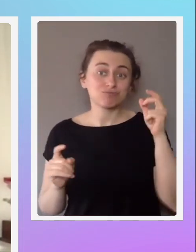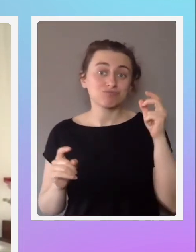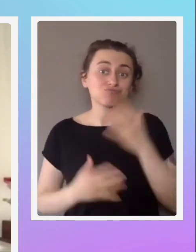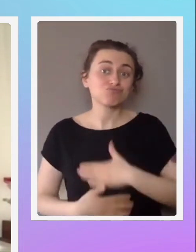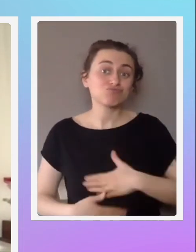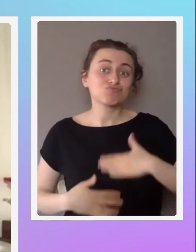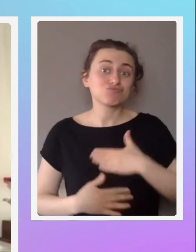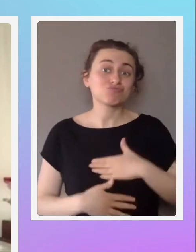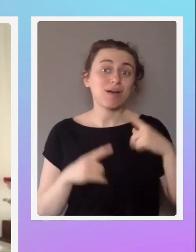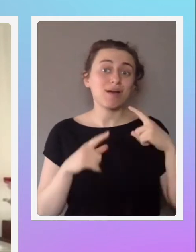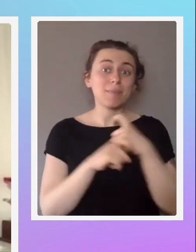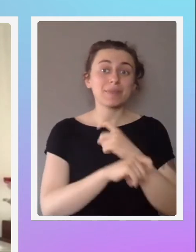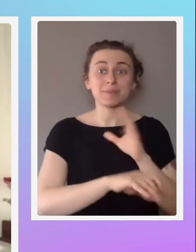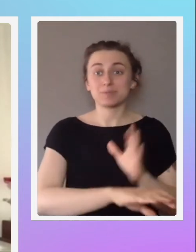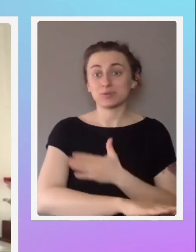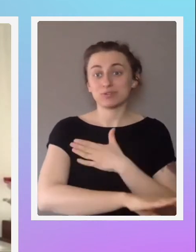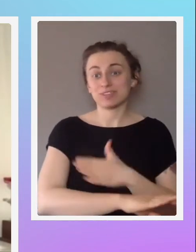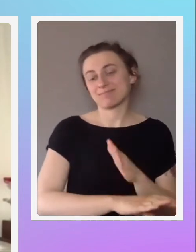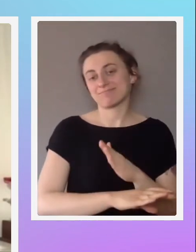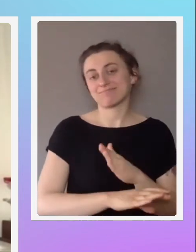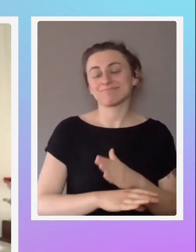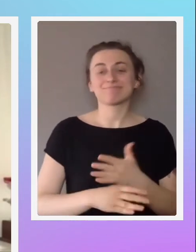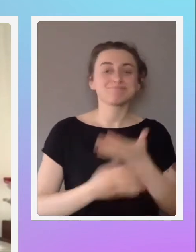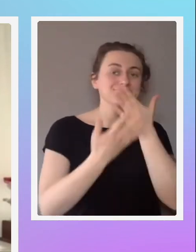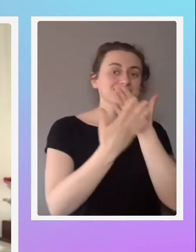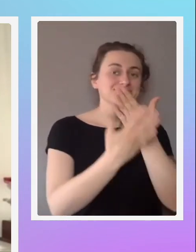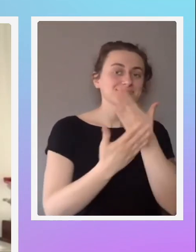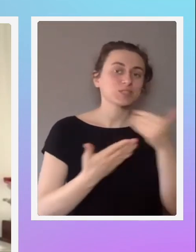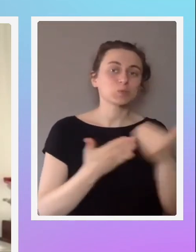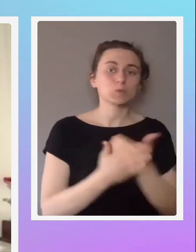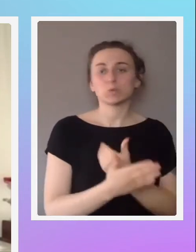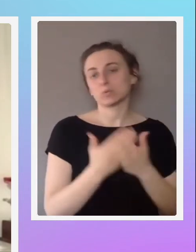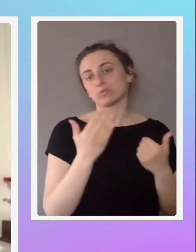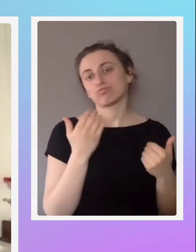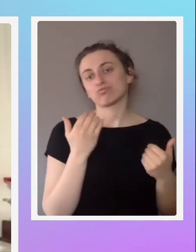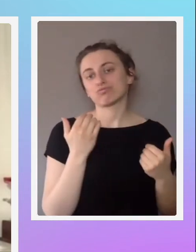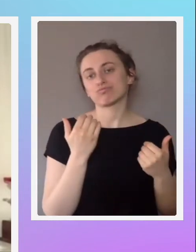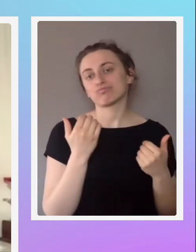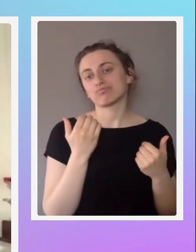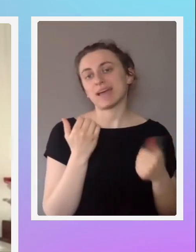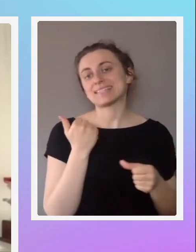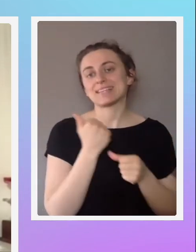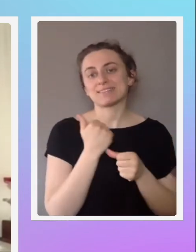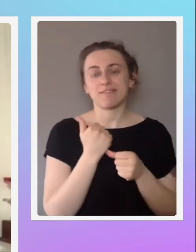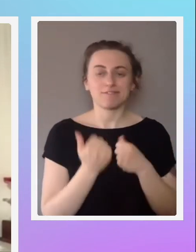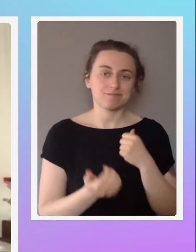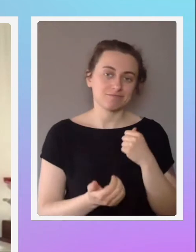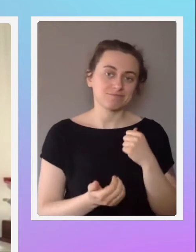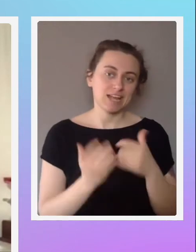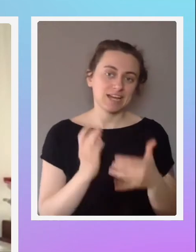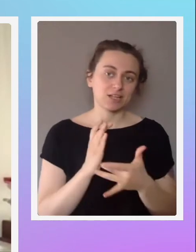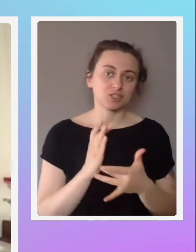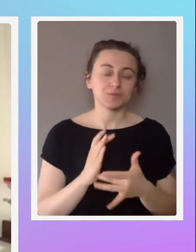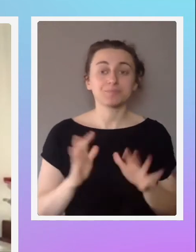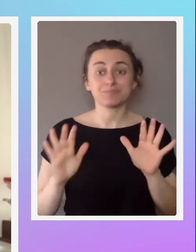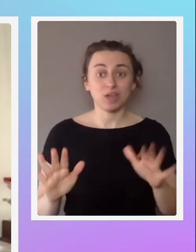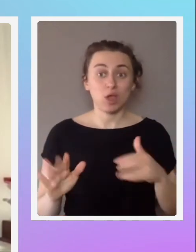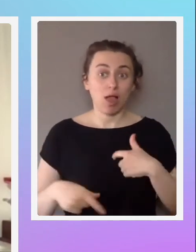Thanks to the newer assistive technology. So let me, let me stop there I mean, I could go on and on,